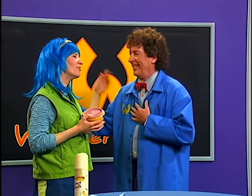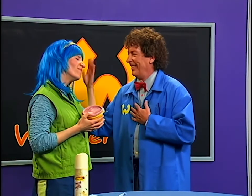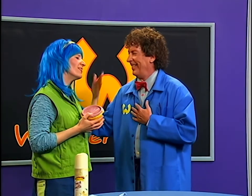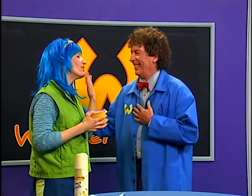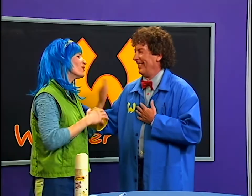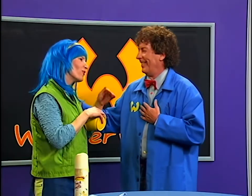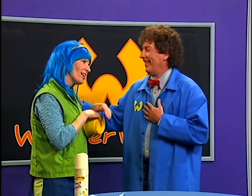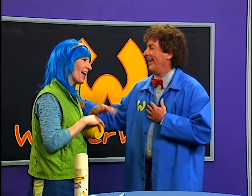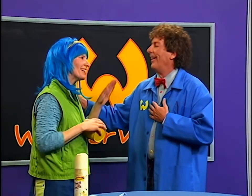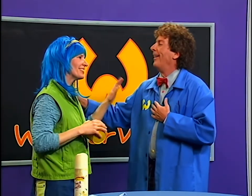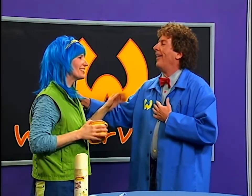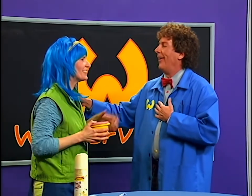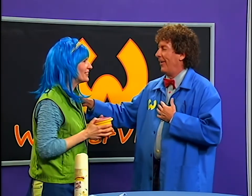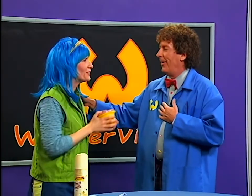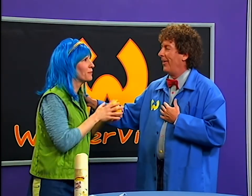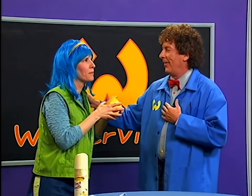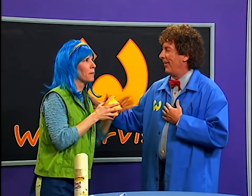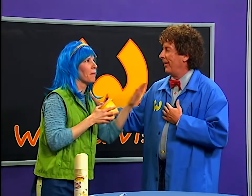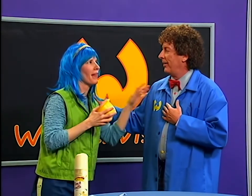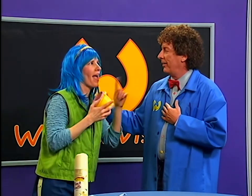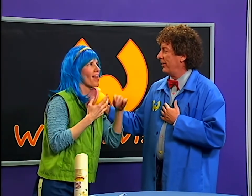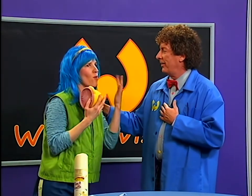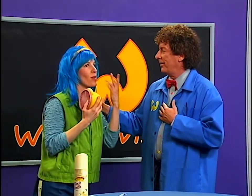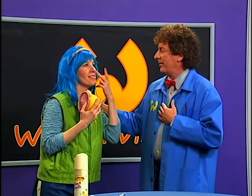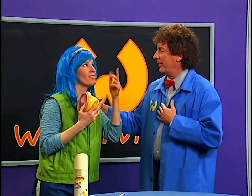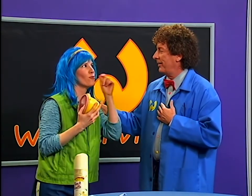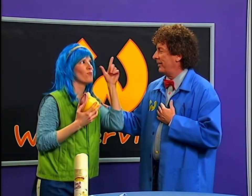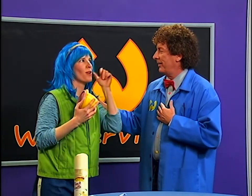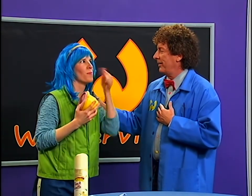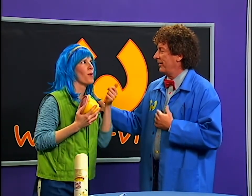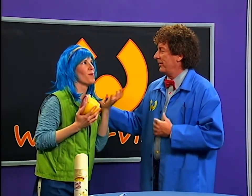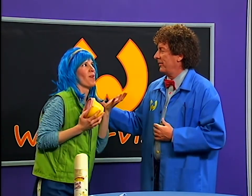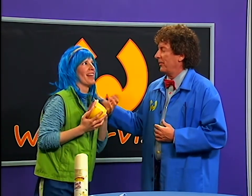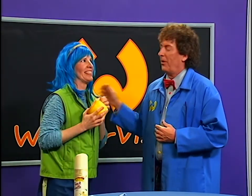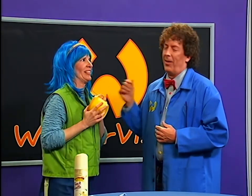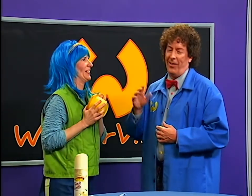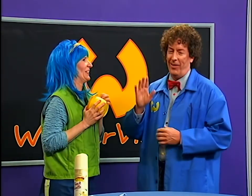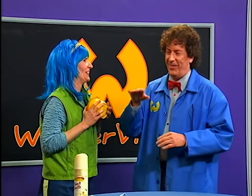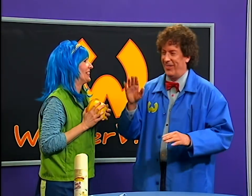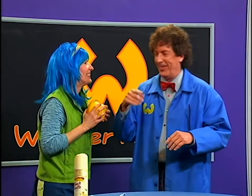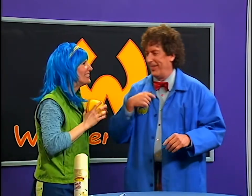YES, BECAUSE LYING IS WRONG. YOU SHOULD NEVER LIE.